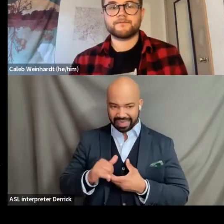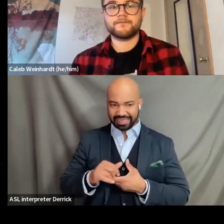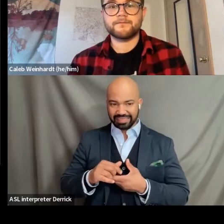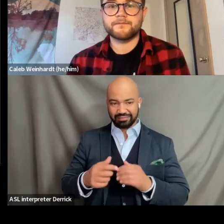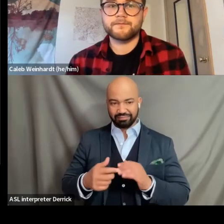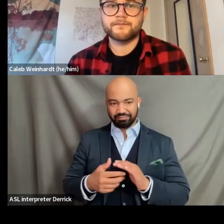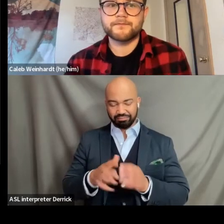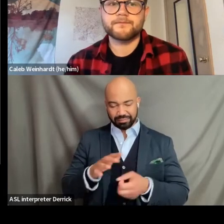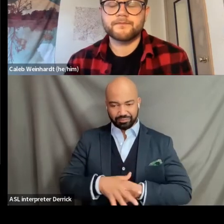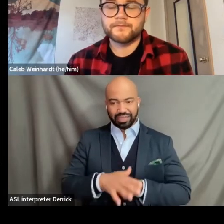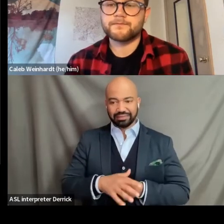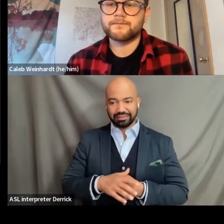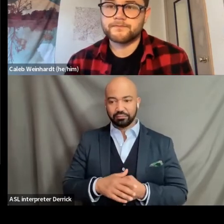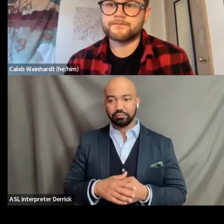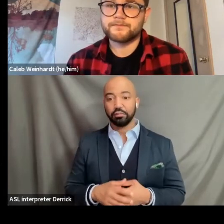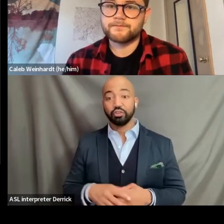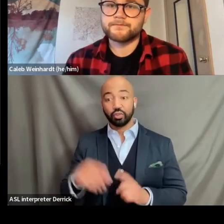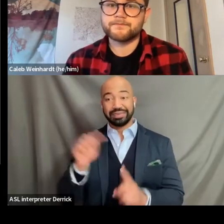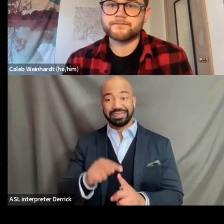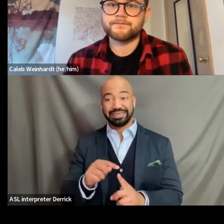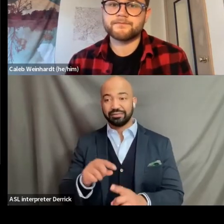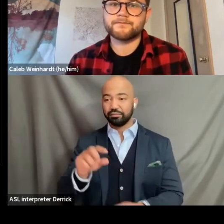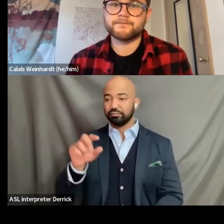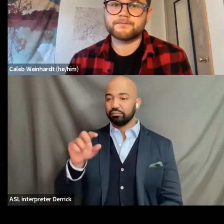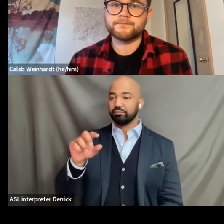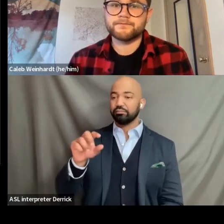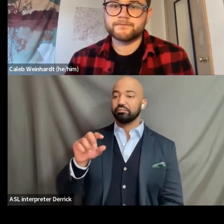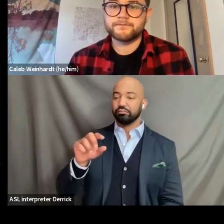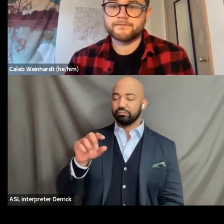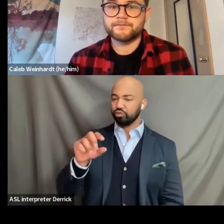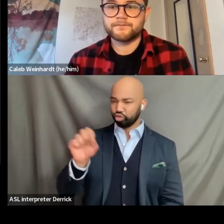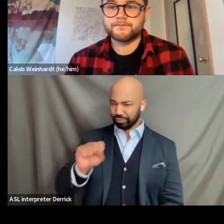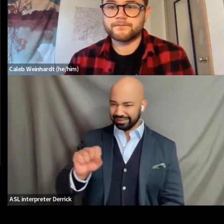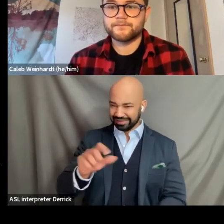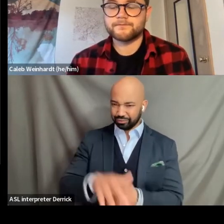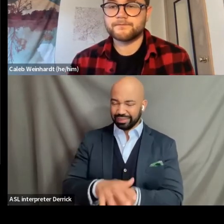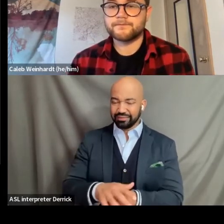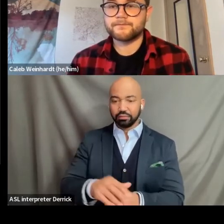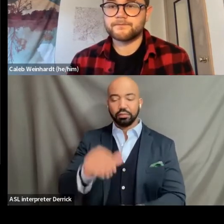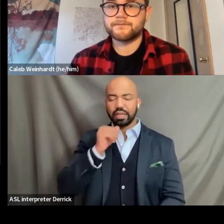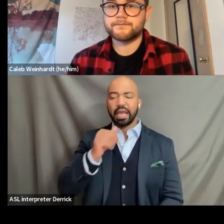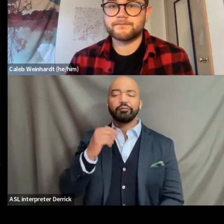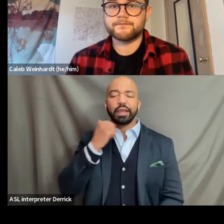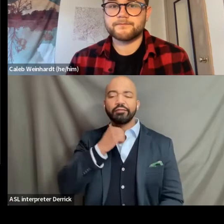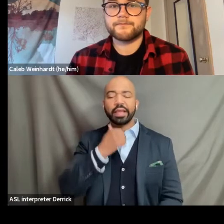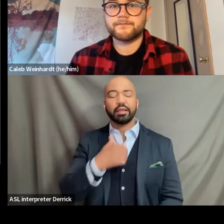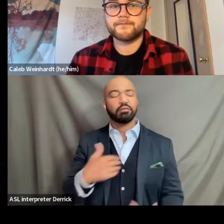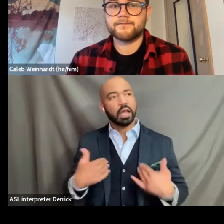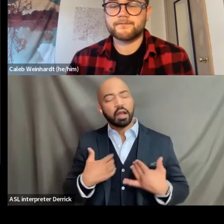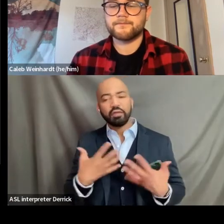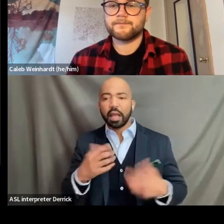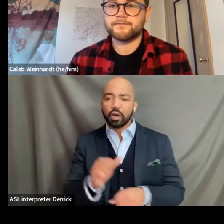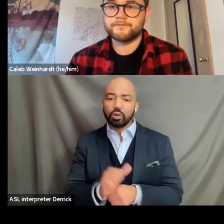is like the big S stress. So not just the everyday stress of like you know, oh I've got a lot of work responsibilities